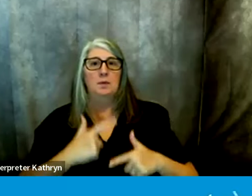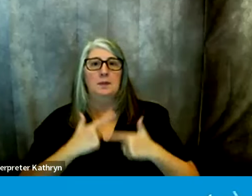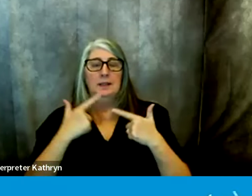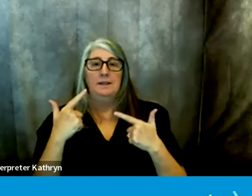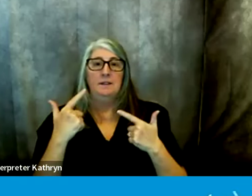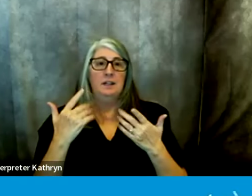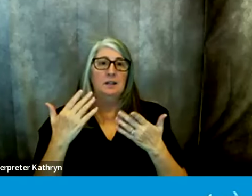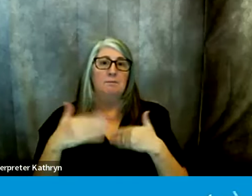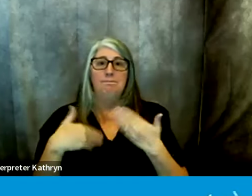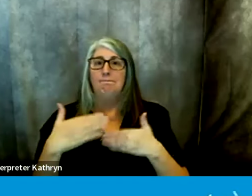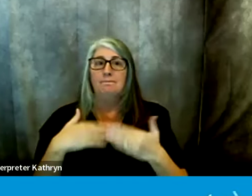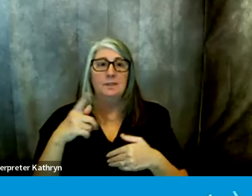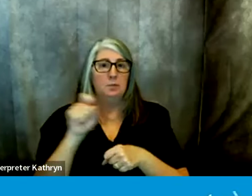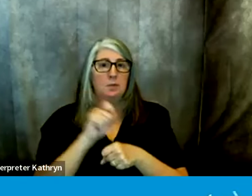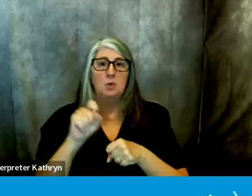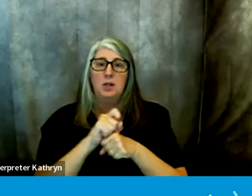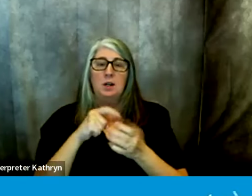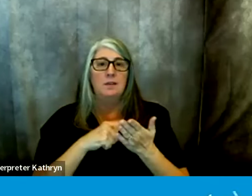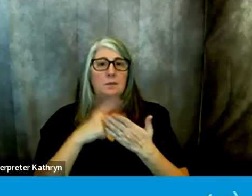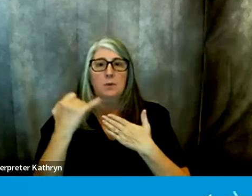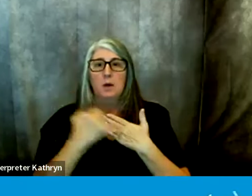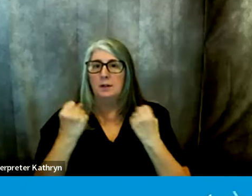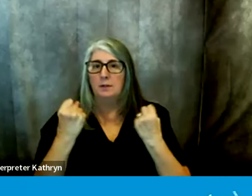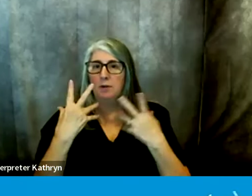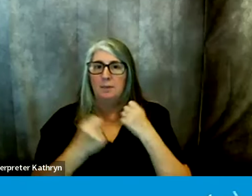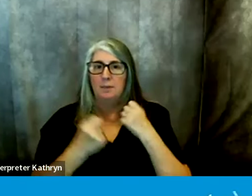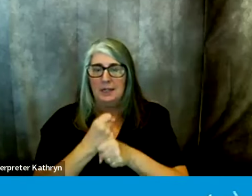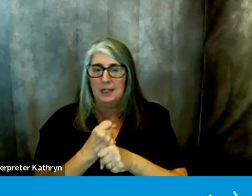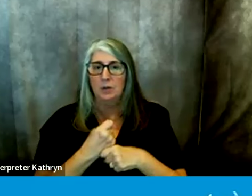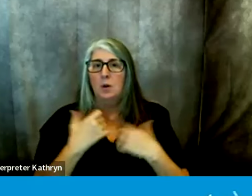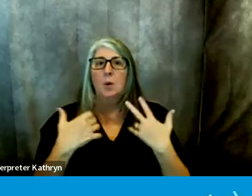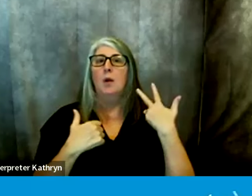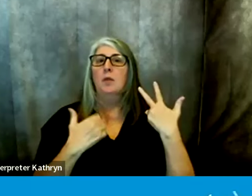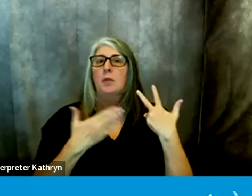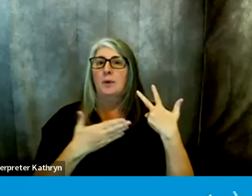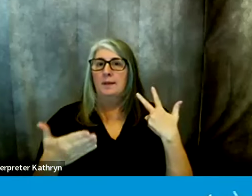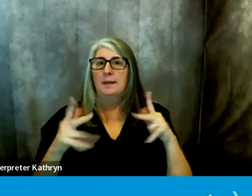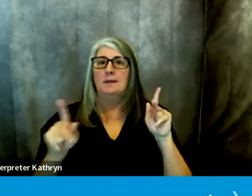that you have been working on this project for years and years? What are the three things that people really need to know?